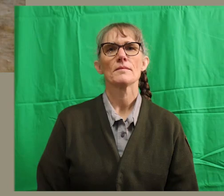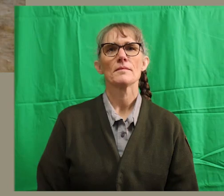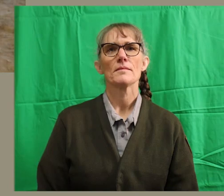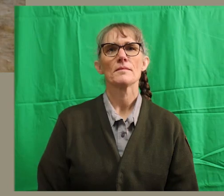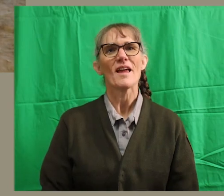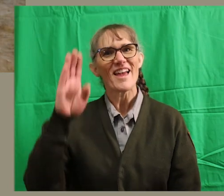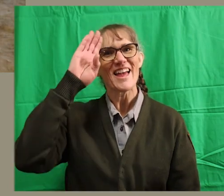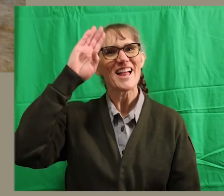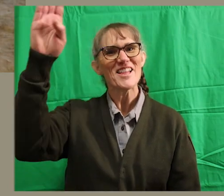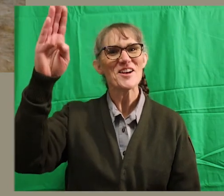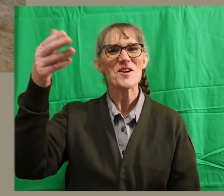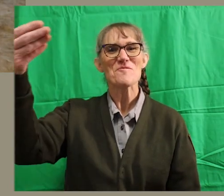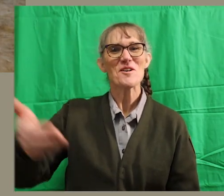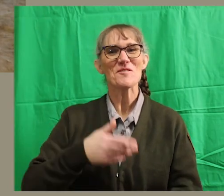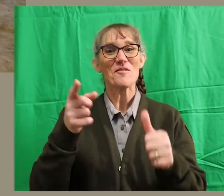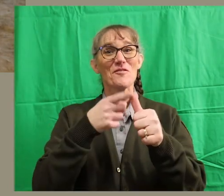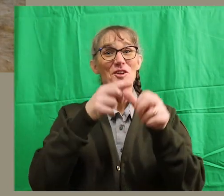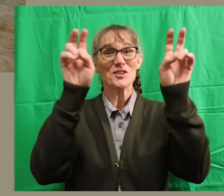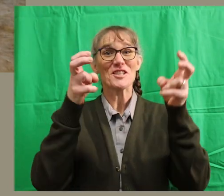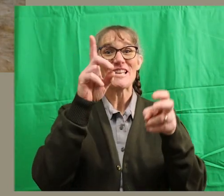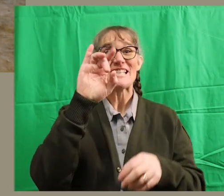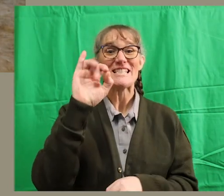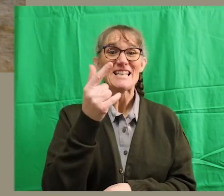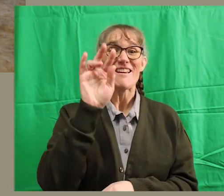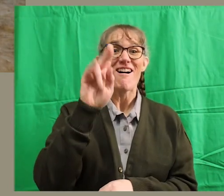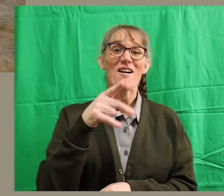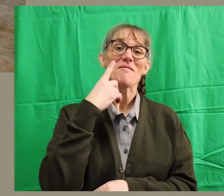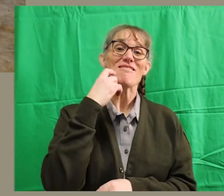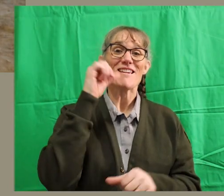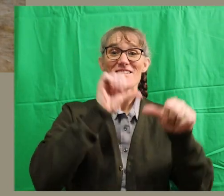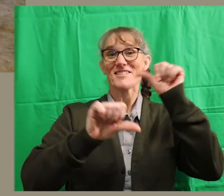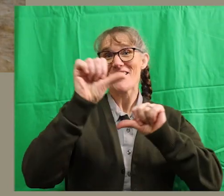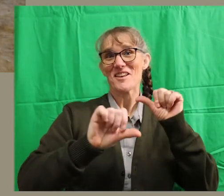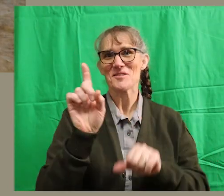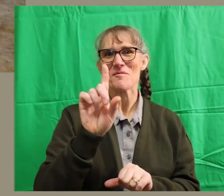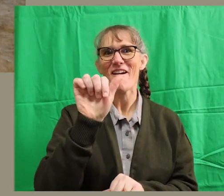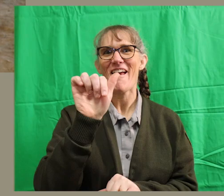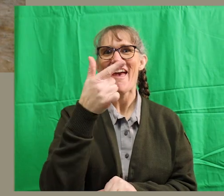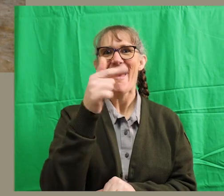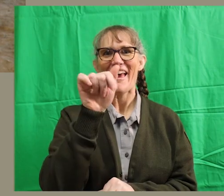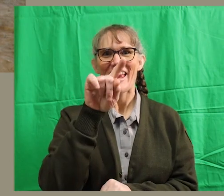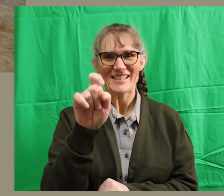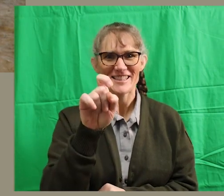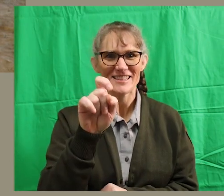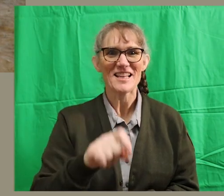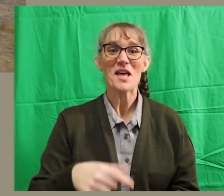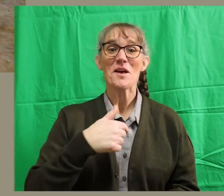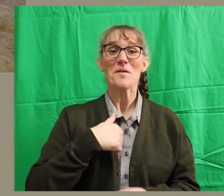Hello! Welcome to the premiere of the first "Dig up the latest science at Agate." My name is Ranger